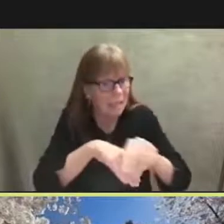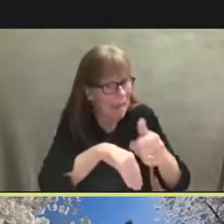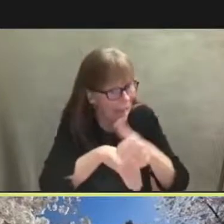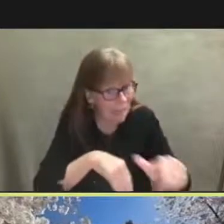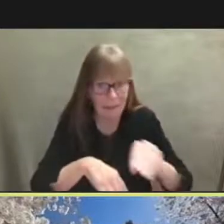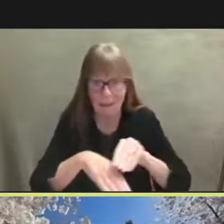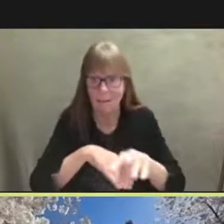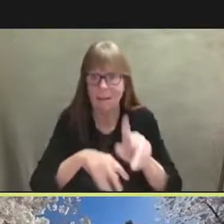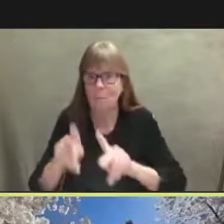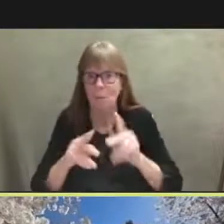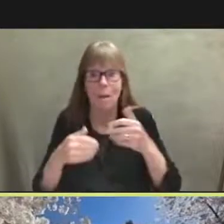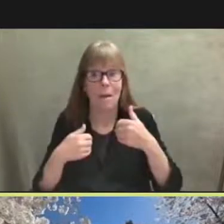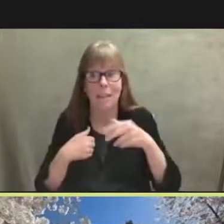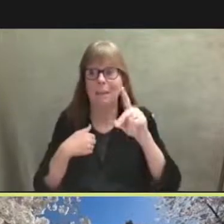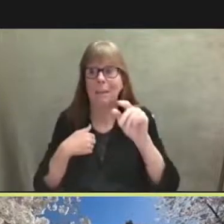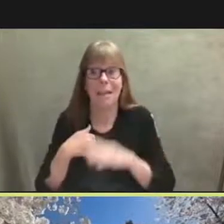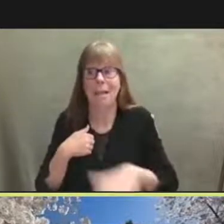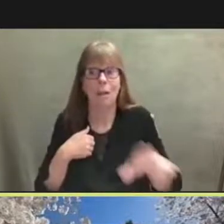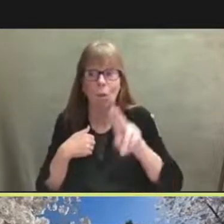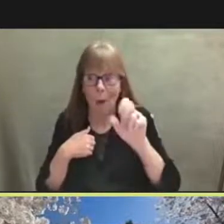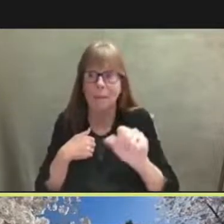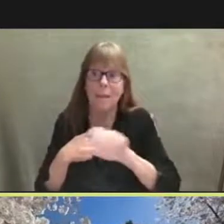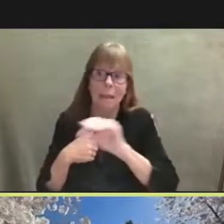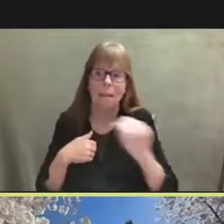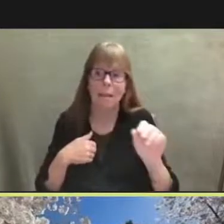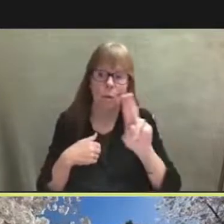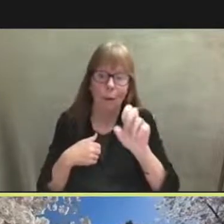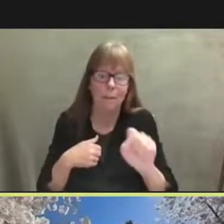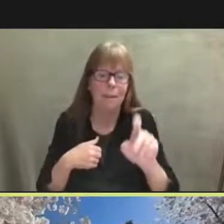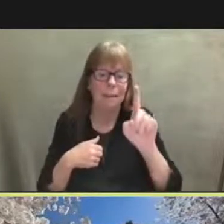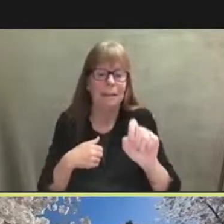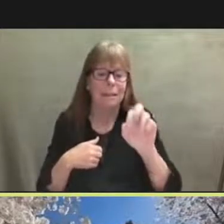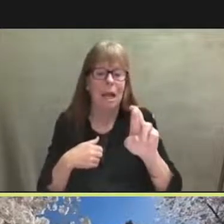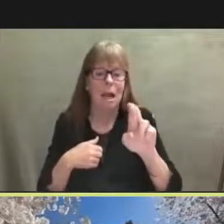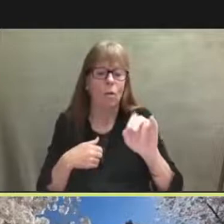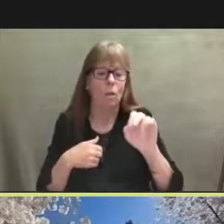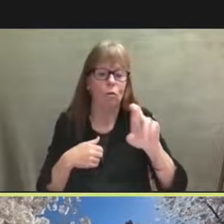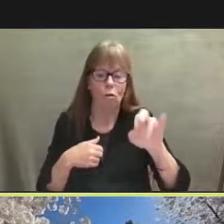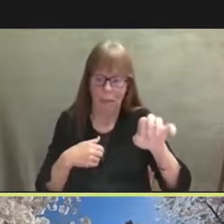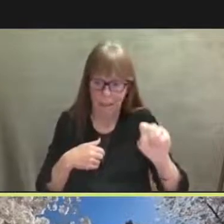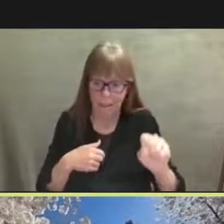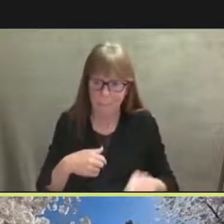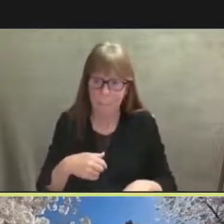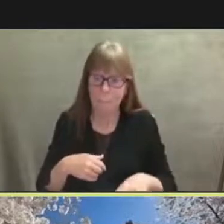in the country and the US territories. NCD's health equity framework will be discussed